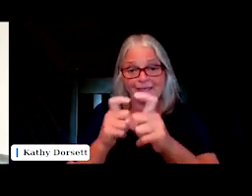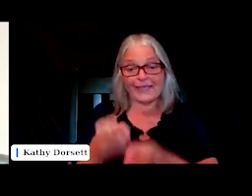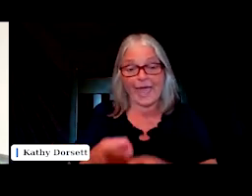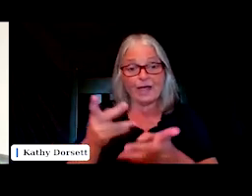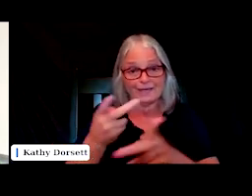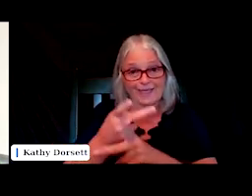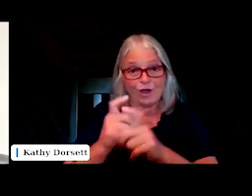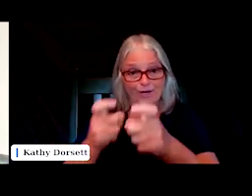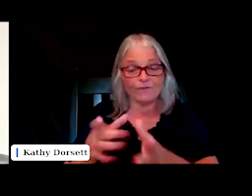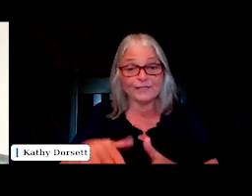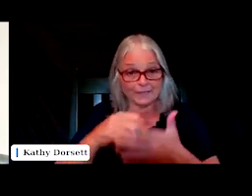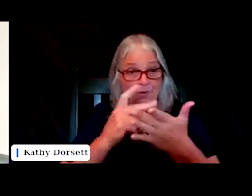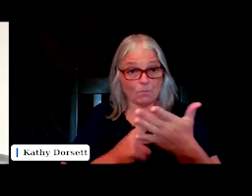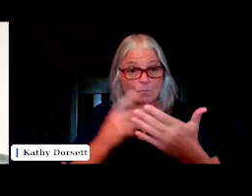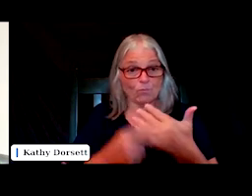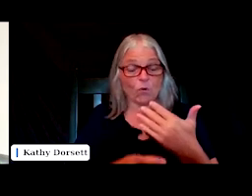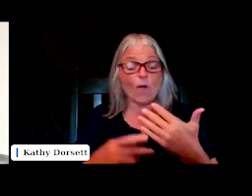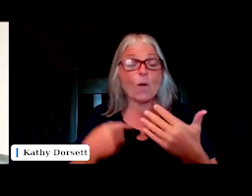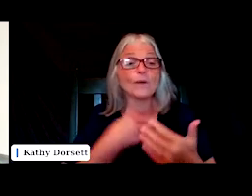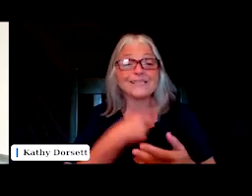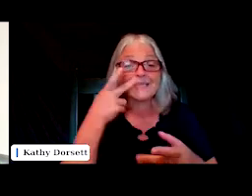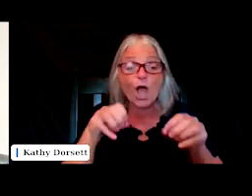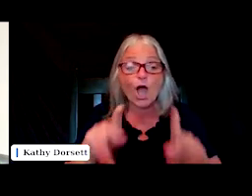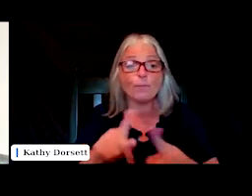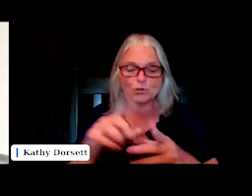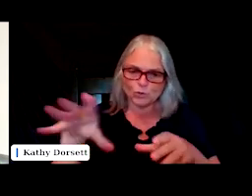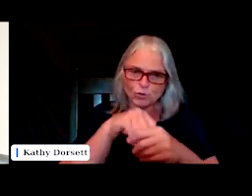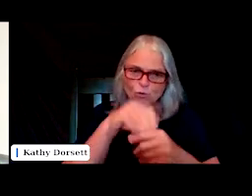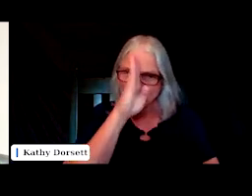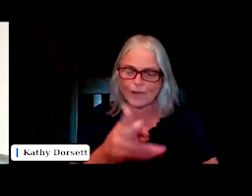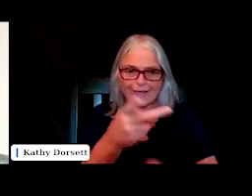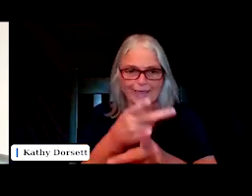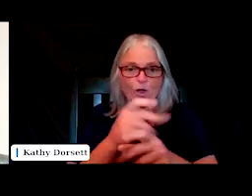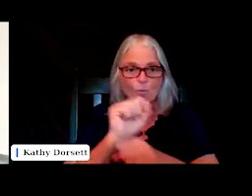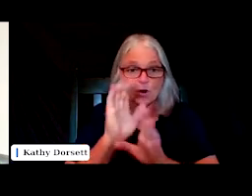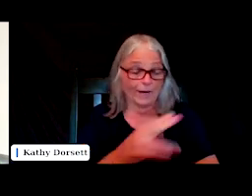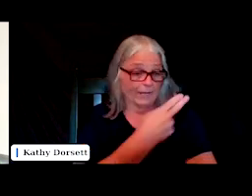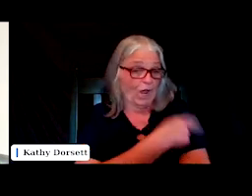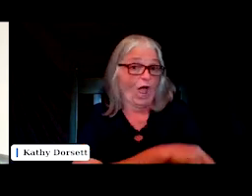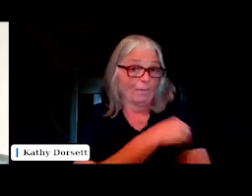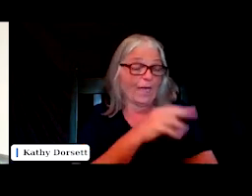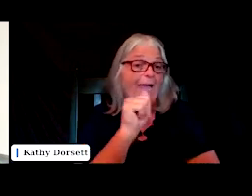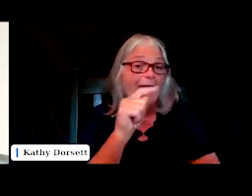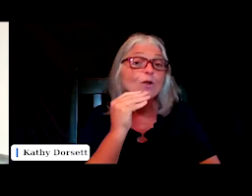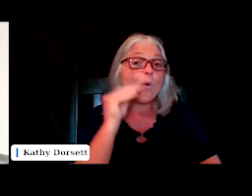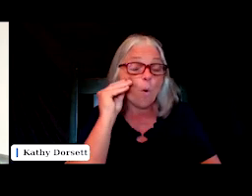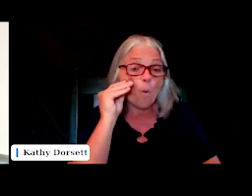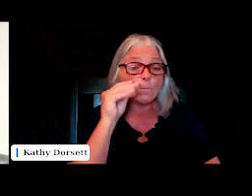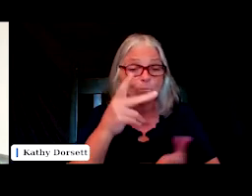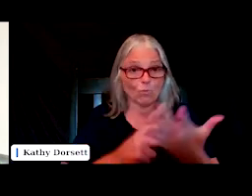We also see an opportunity to include care workers in the hospitals hospital at home program model. Building off that.